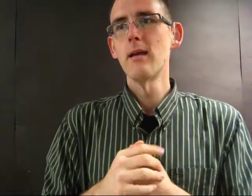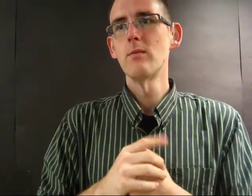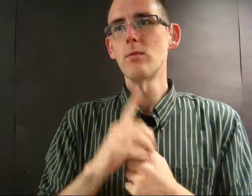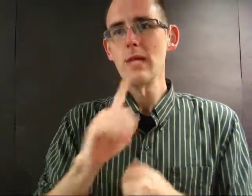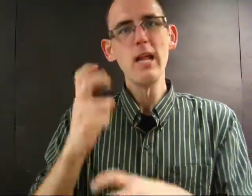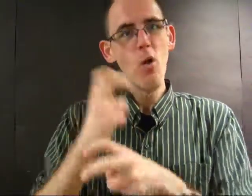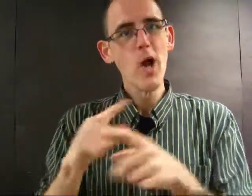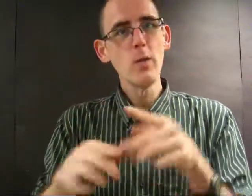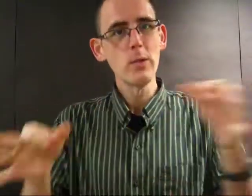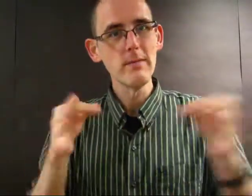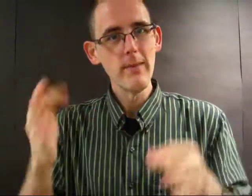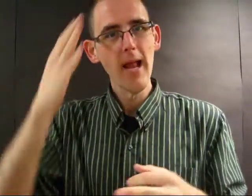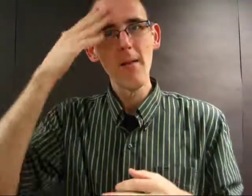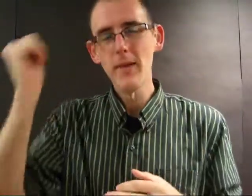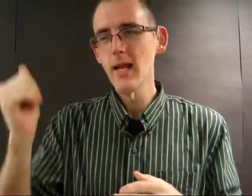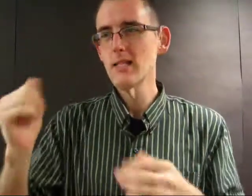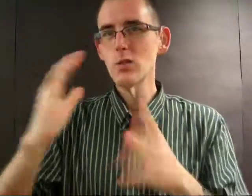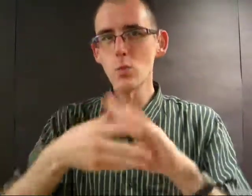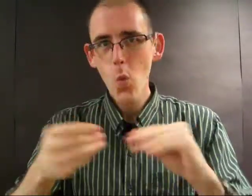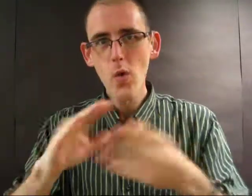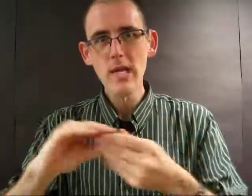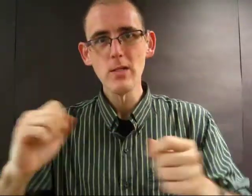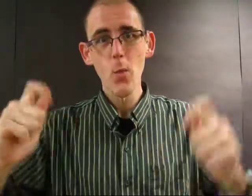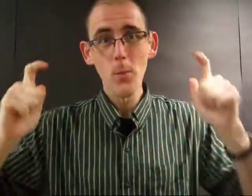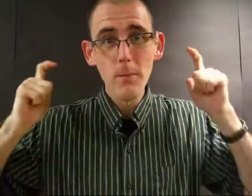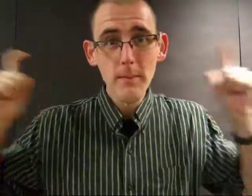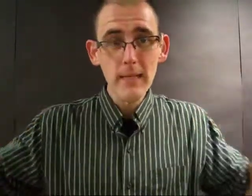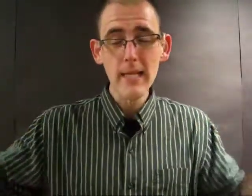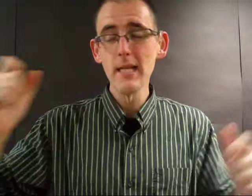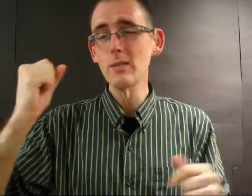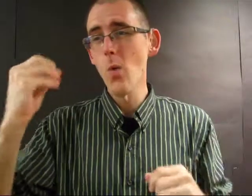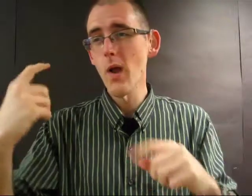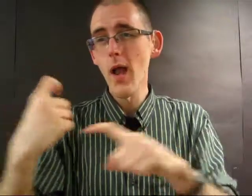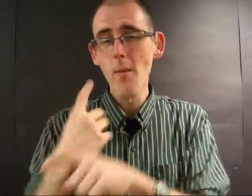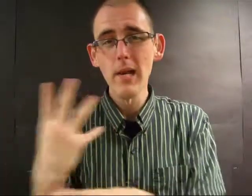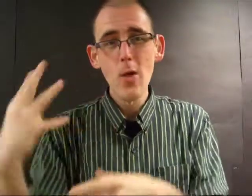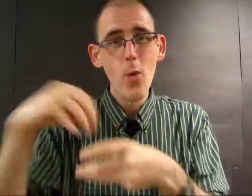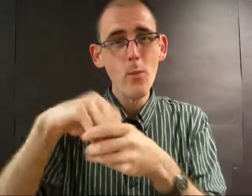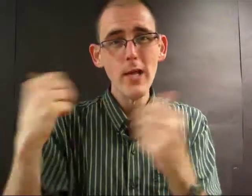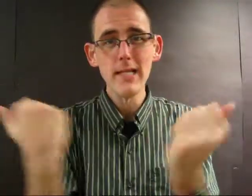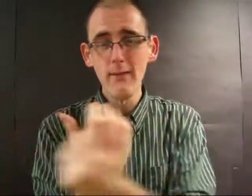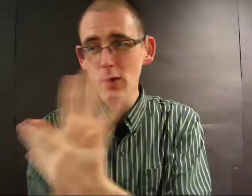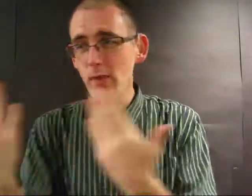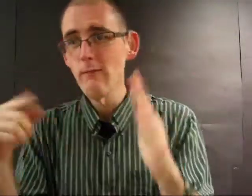It's not easy to explain, because the story's so big and complicated and involves everything from ...